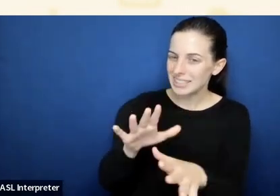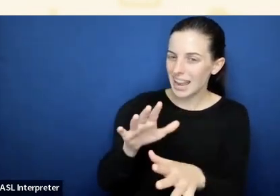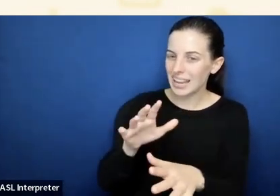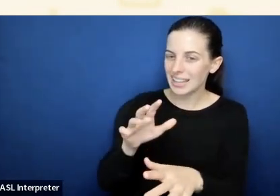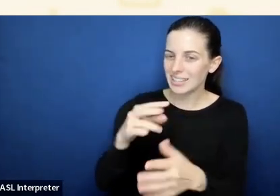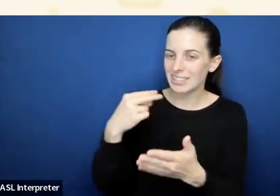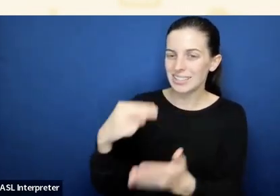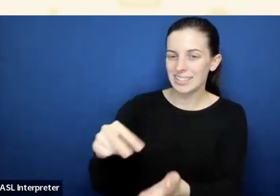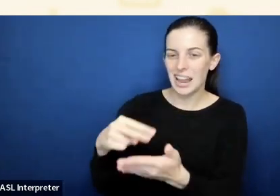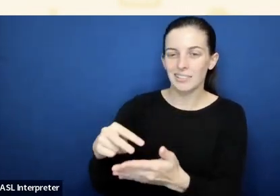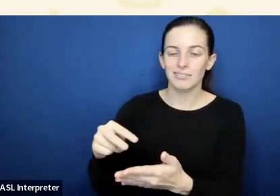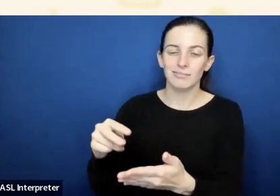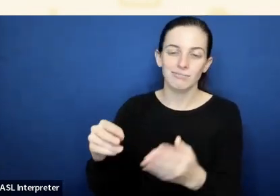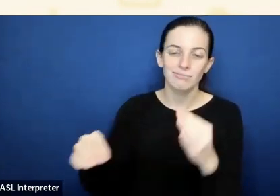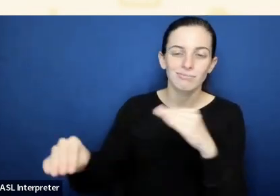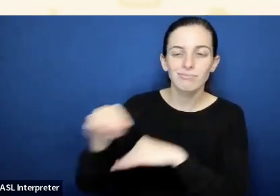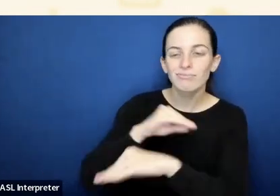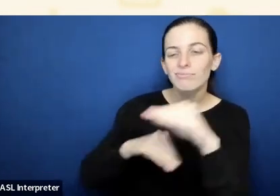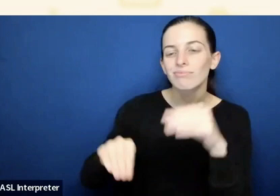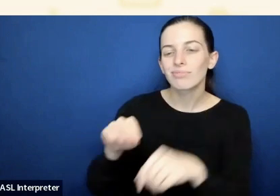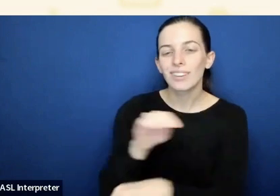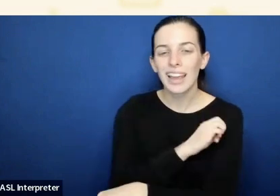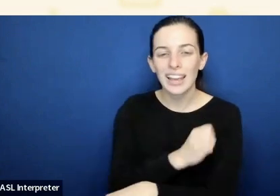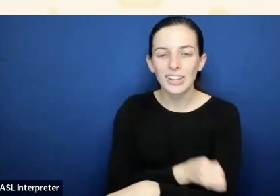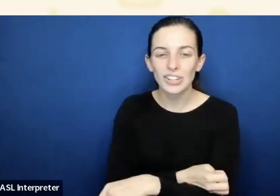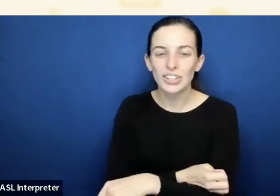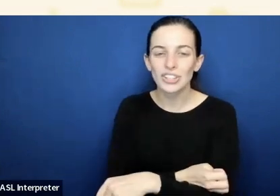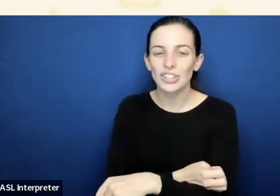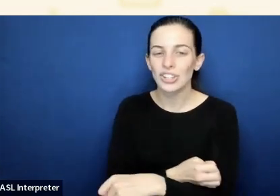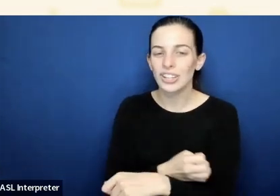and flows. But it is not visible to anyone.